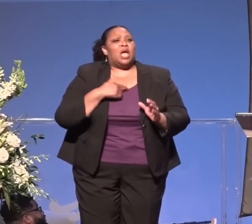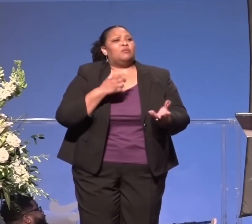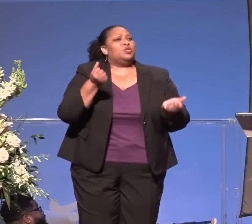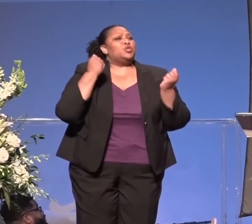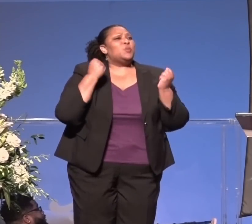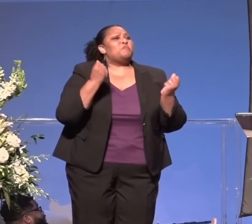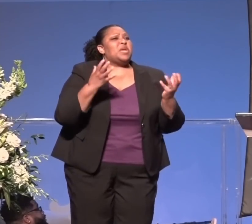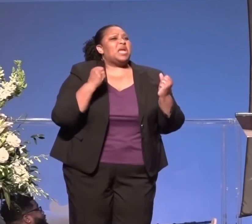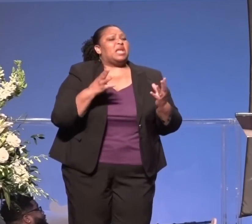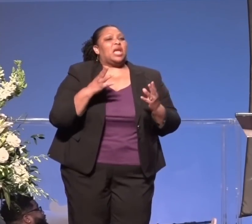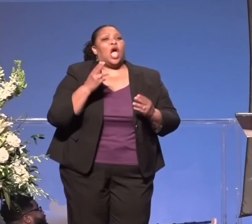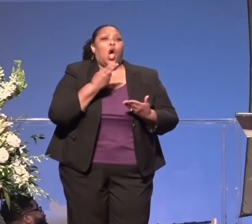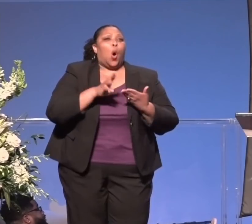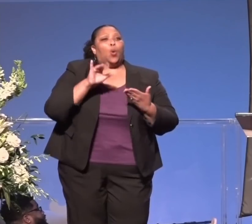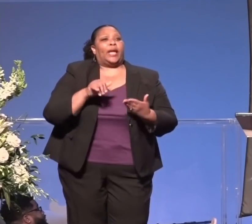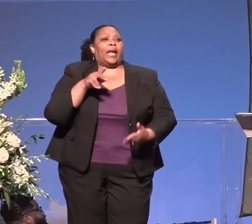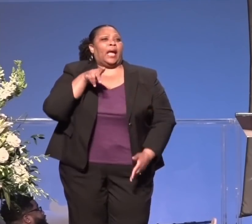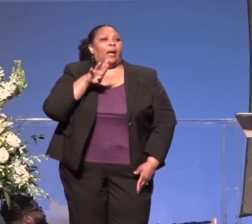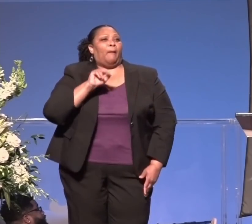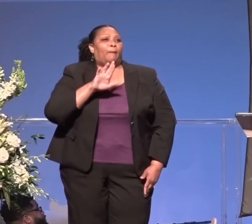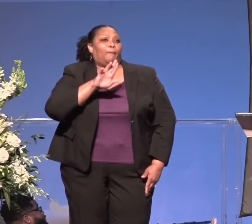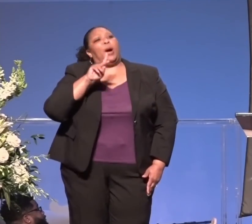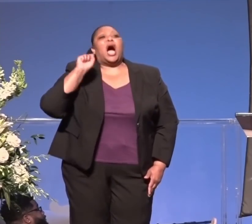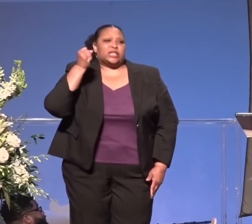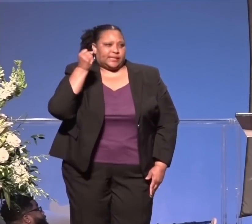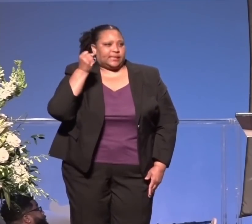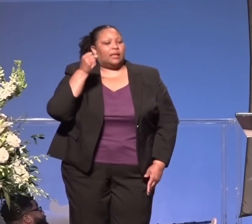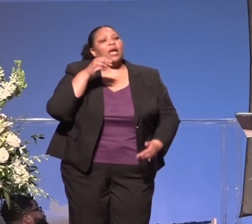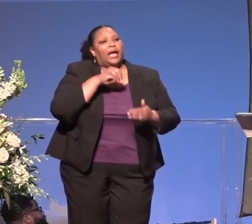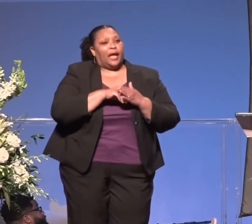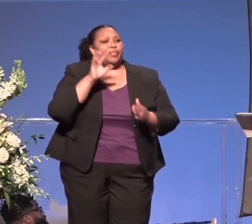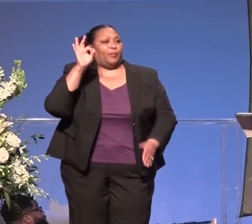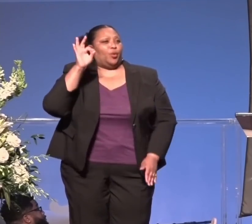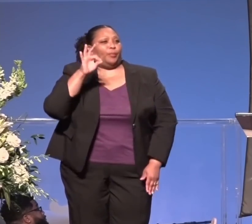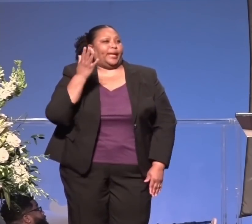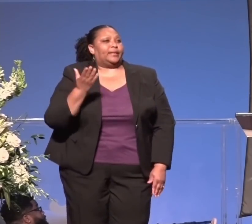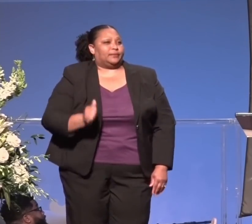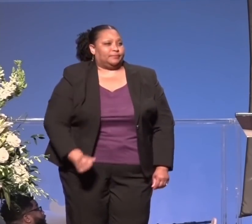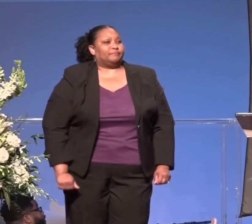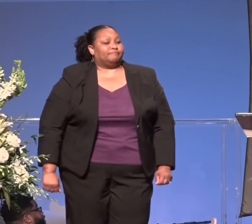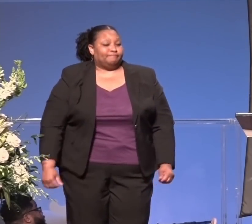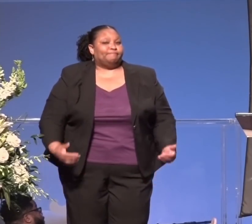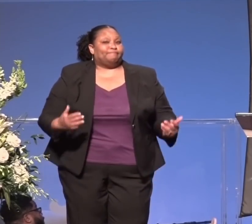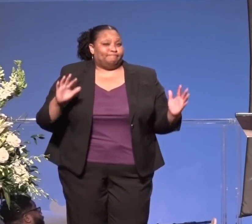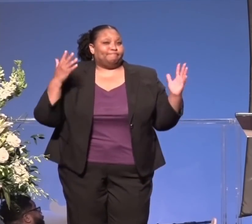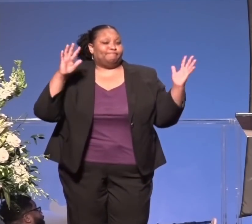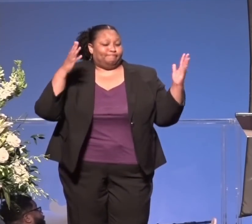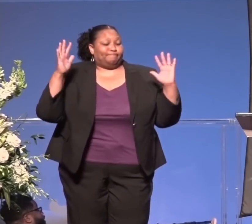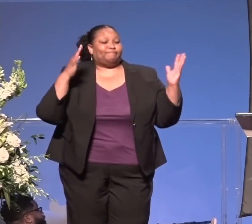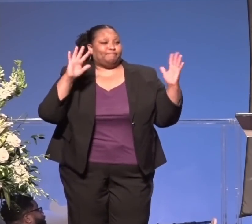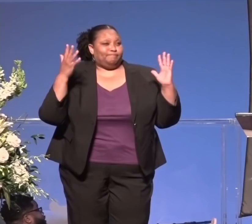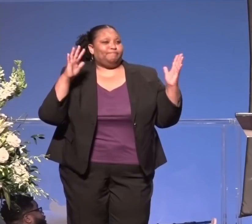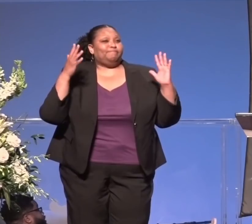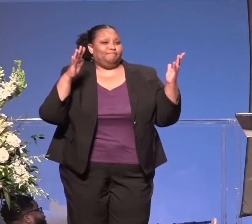AND I THINK THEY’RE DESERVING OF A LOT OF HONOR. HE’S A MAN AND SHE’S A WOMAN OF COURAGE. WE HAVE TOO MANY HOLY PUNKS IN THE PULPIT.